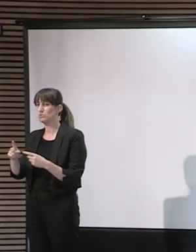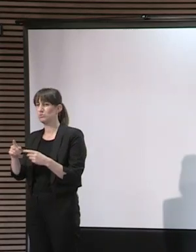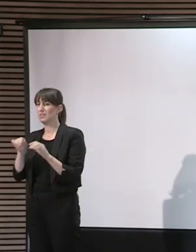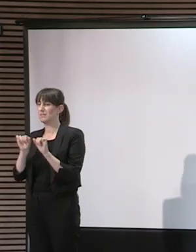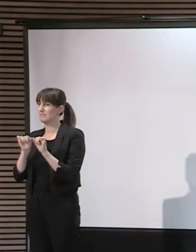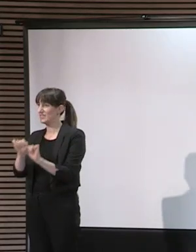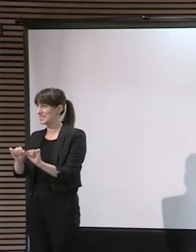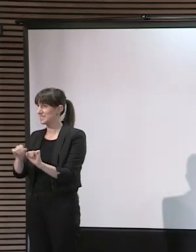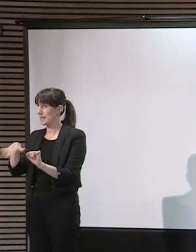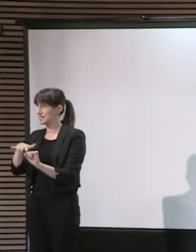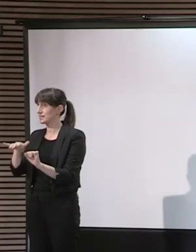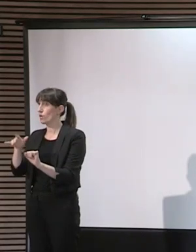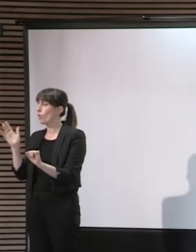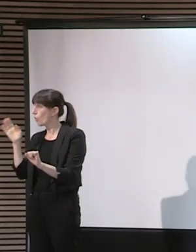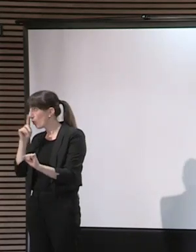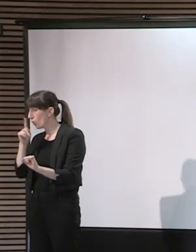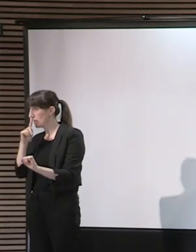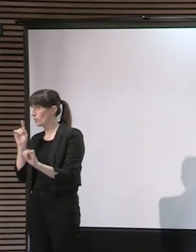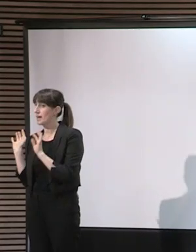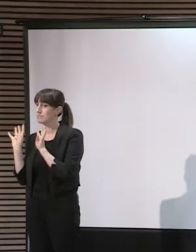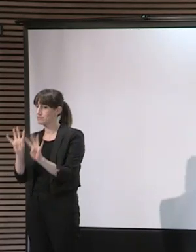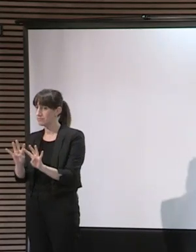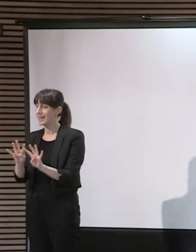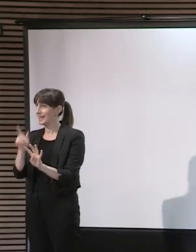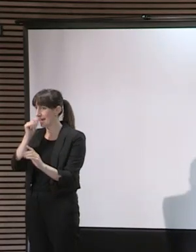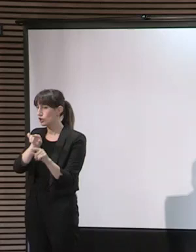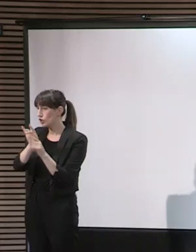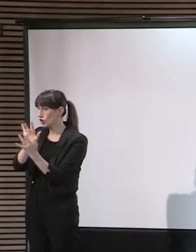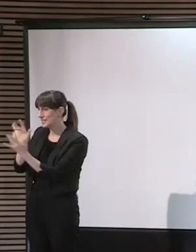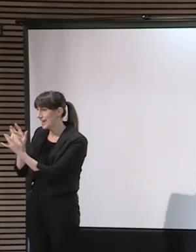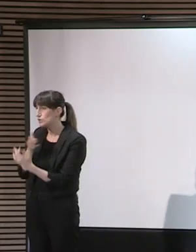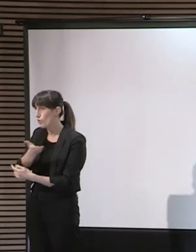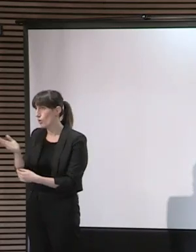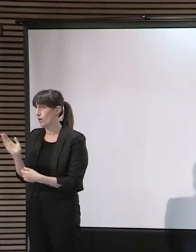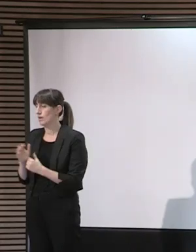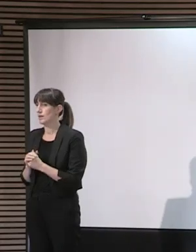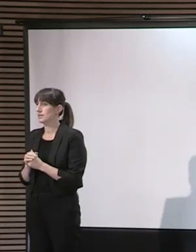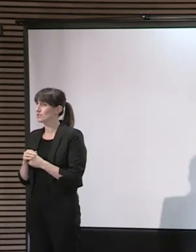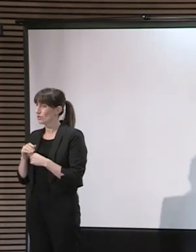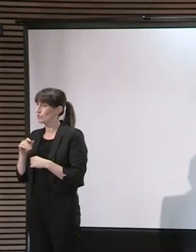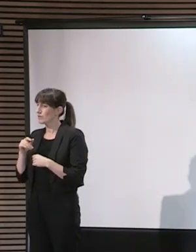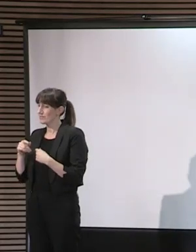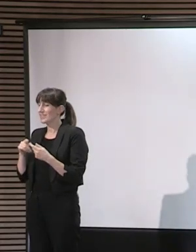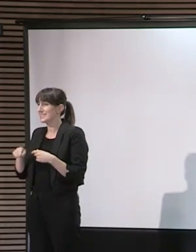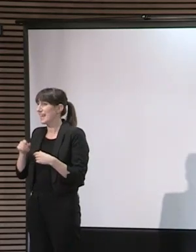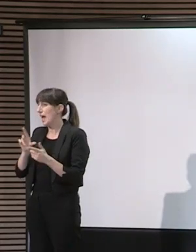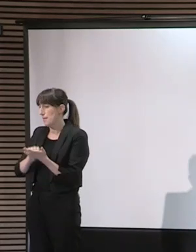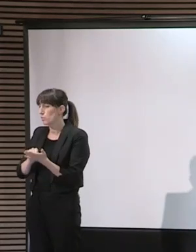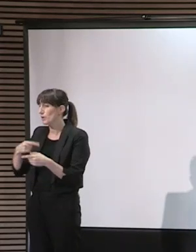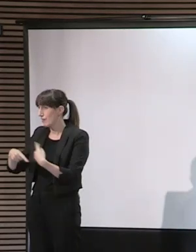contact other people who check in to a similar venue. Also, around further work on